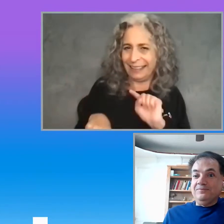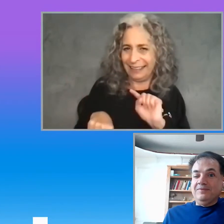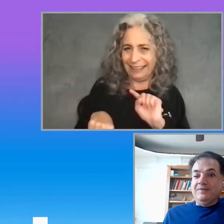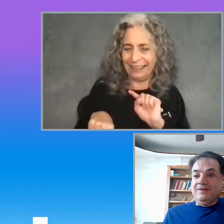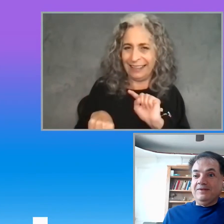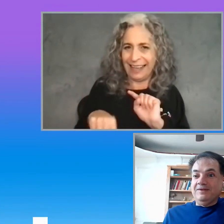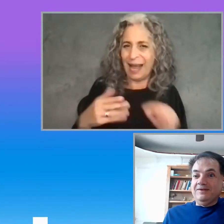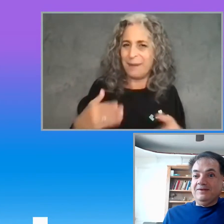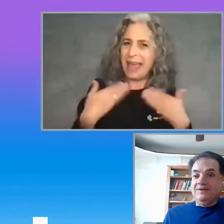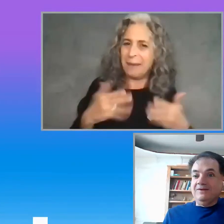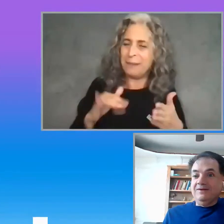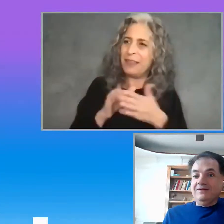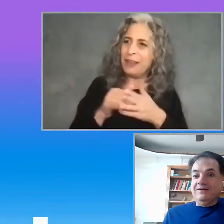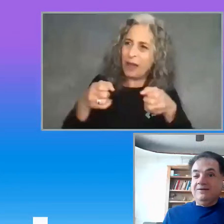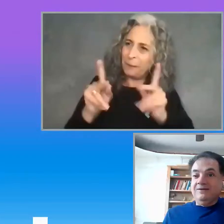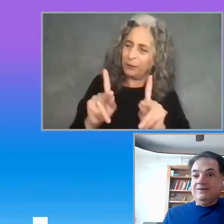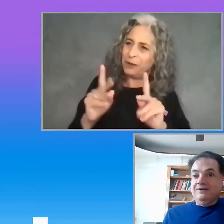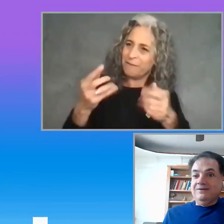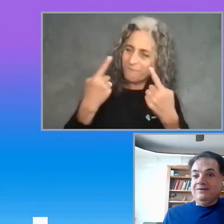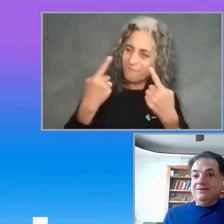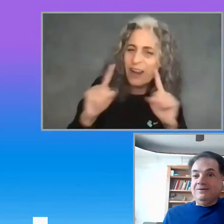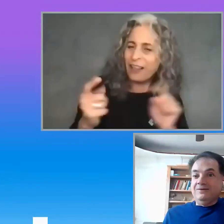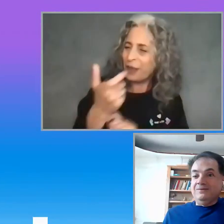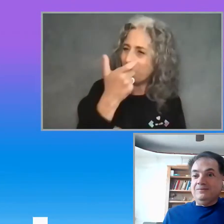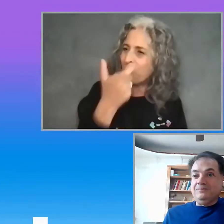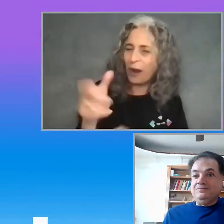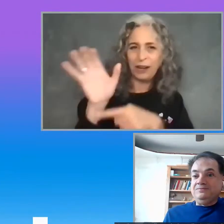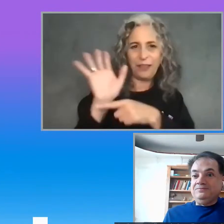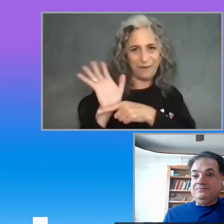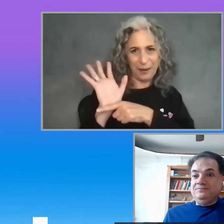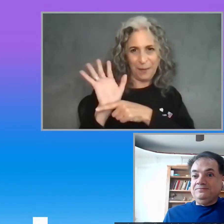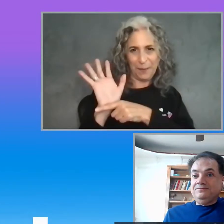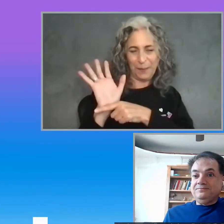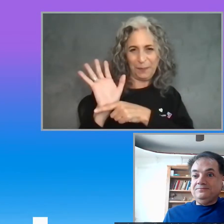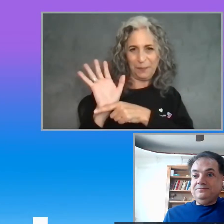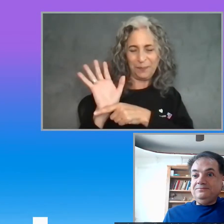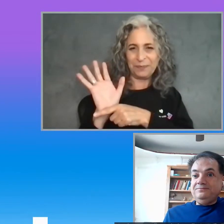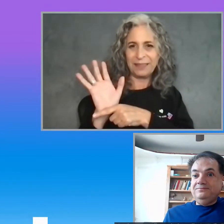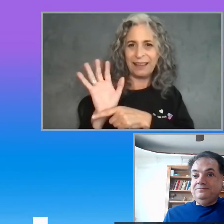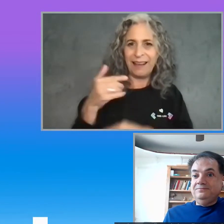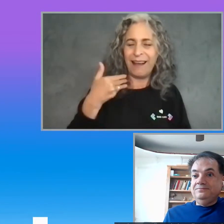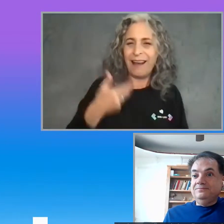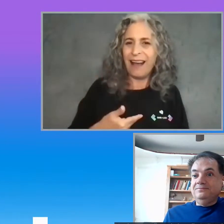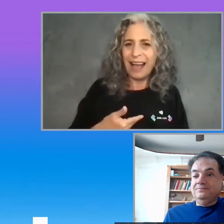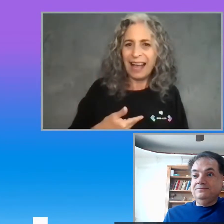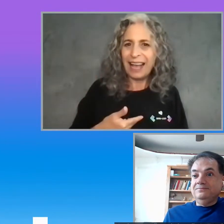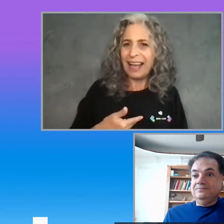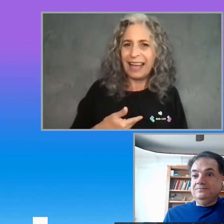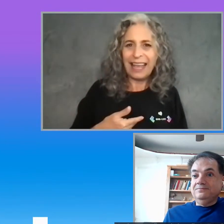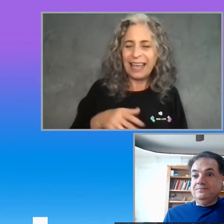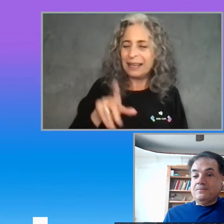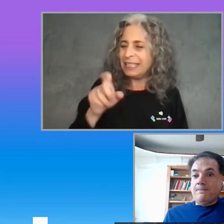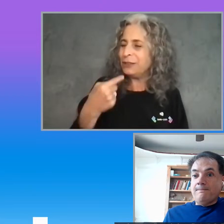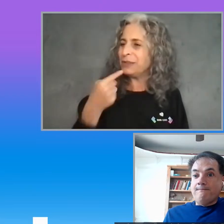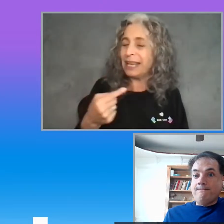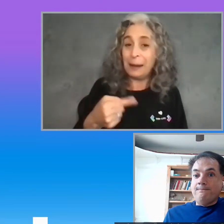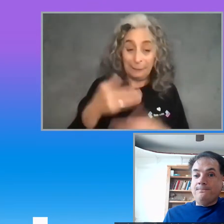you finally got a chance to, you know, watch the film, and I, I